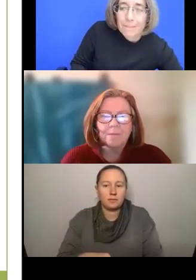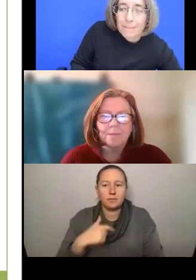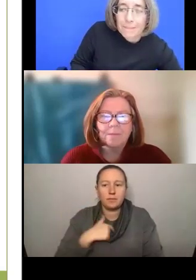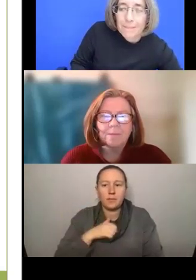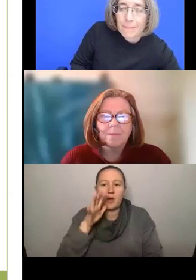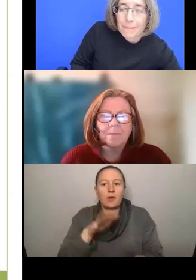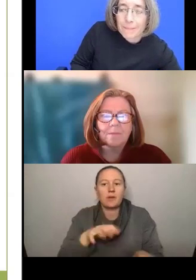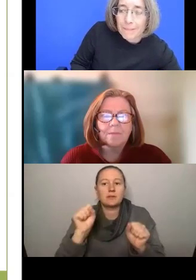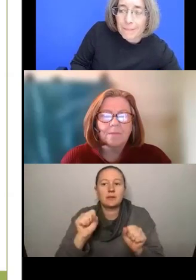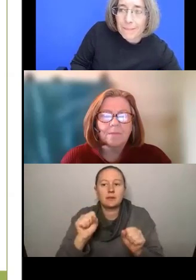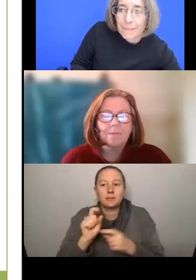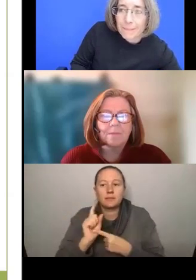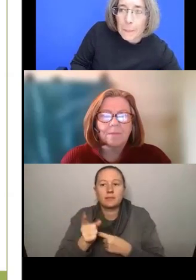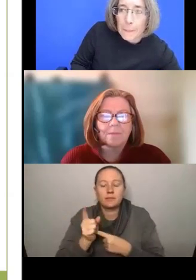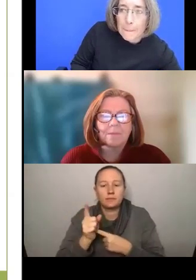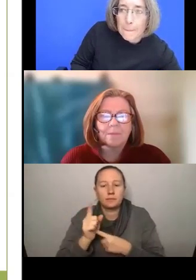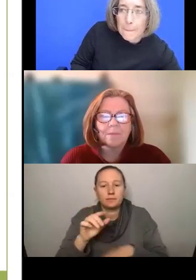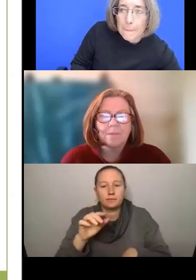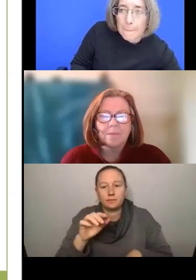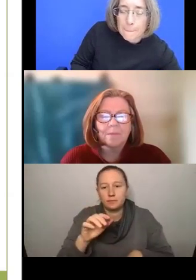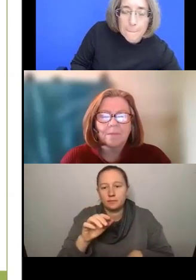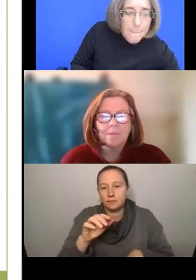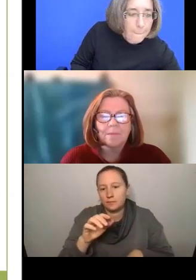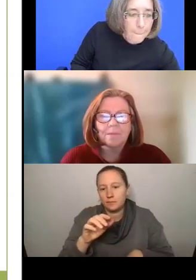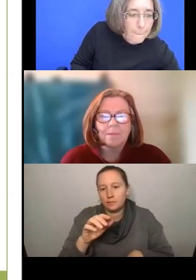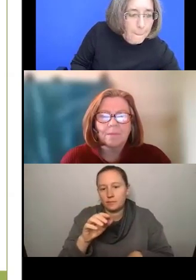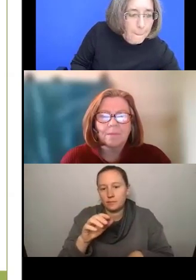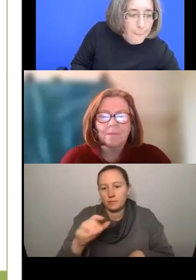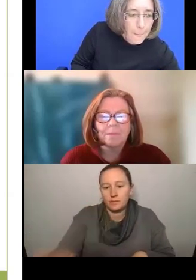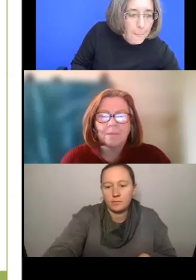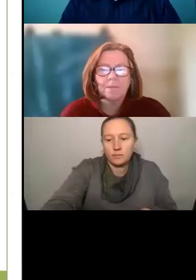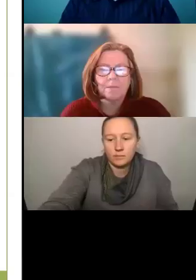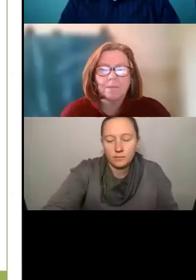We had one about the signing officials and do they need to submit